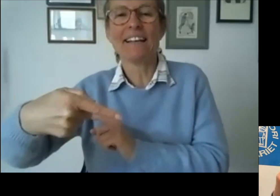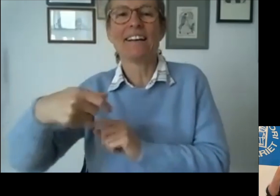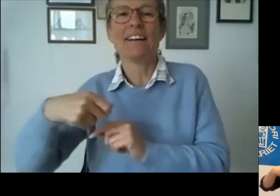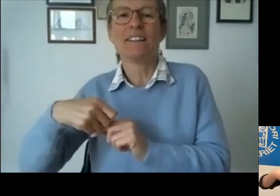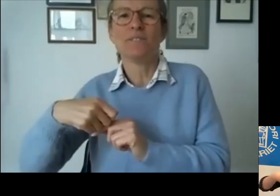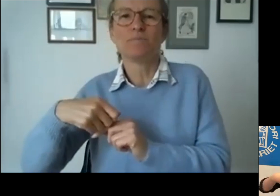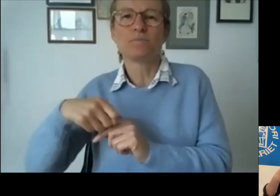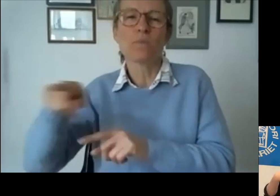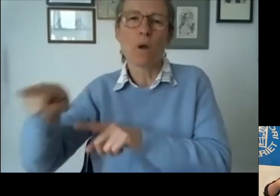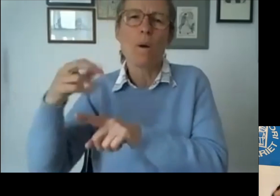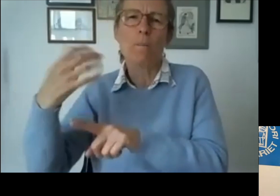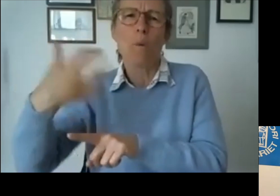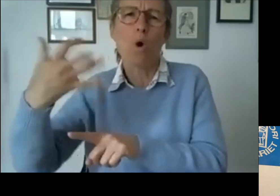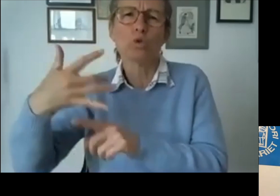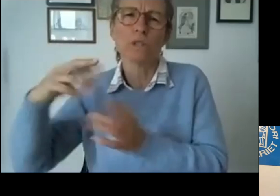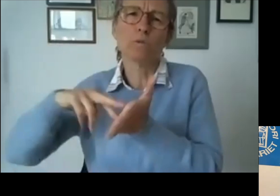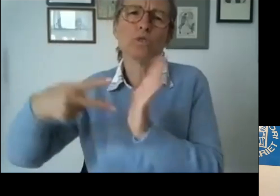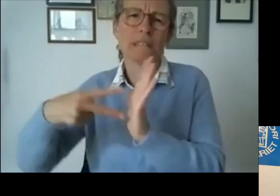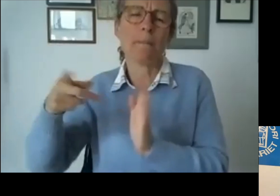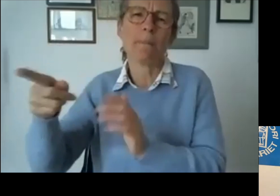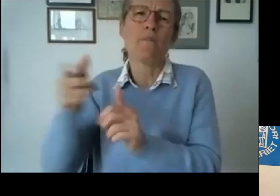where you say b-e-n like this